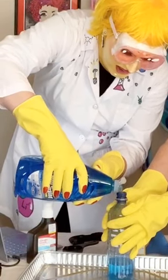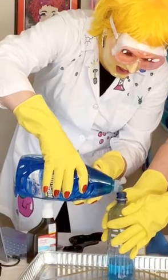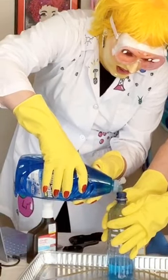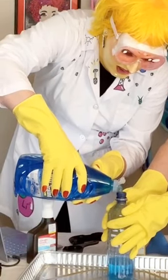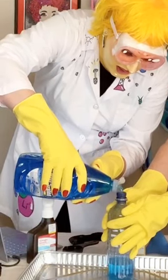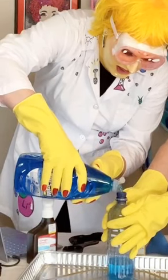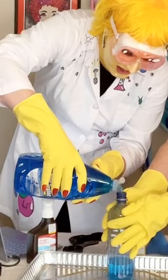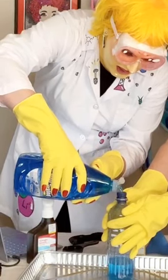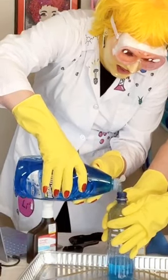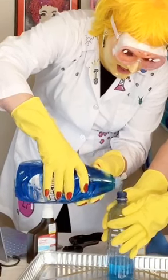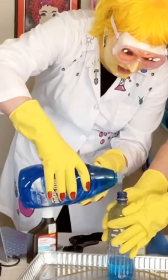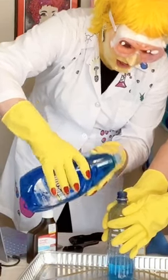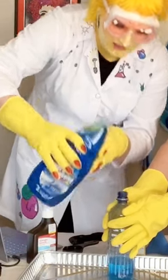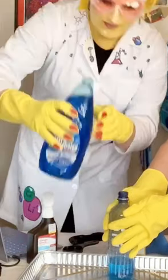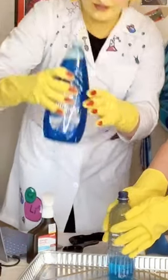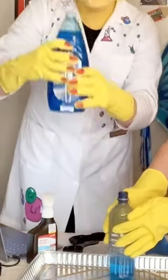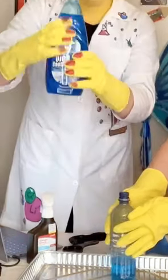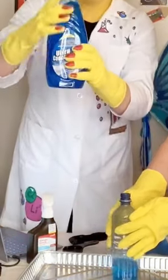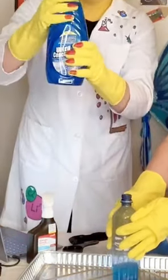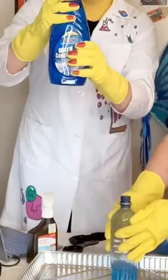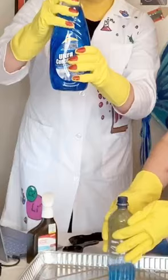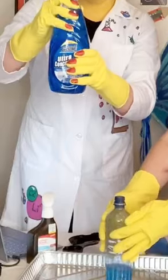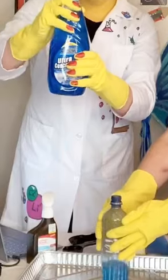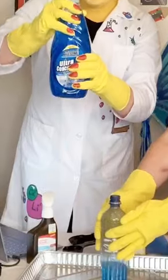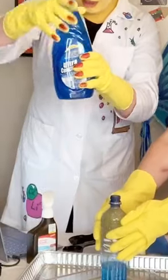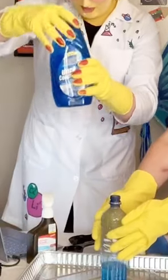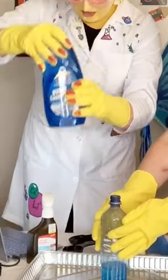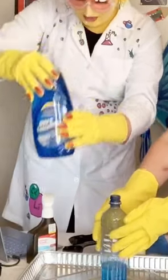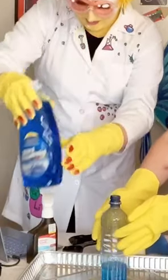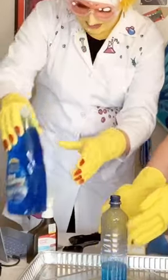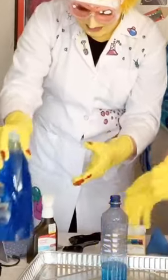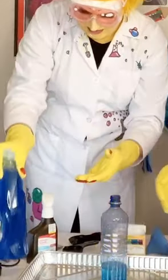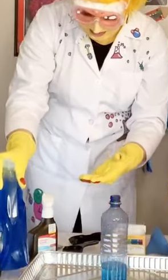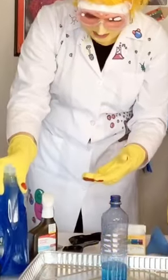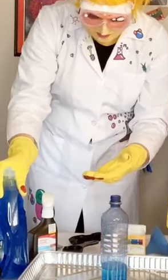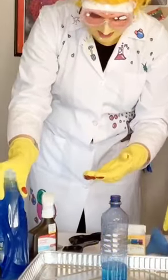And, that is good. Got some blue dish soap. You can do some clear dish soap. Whatever